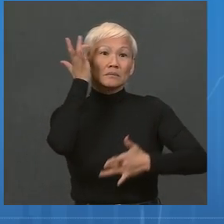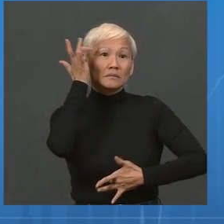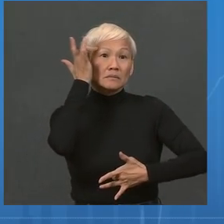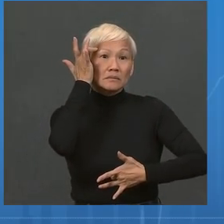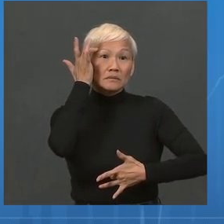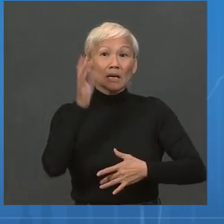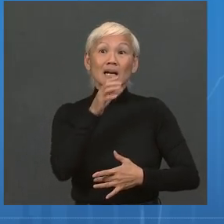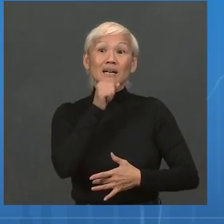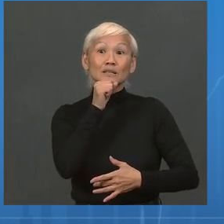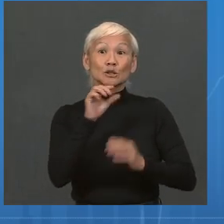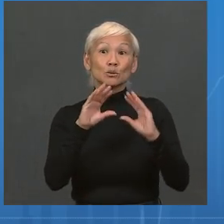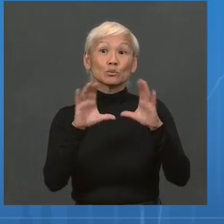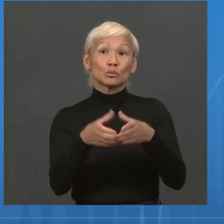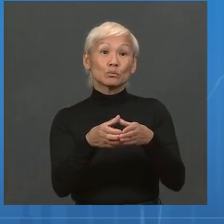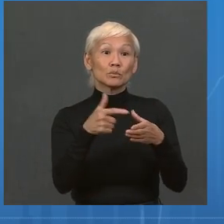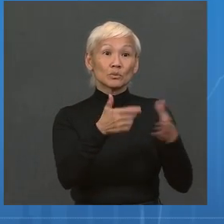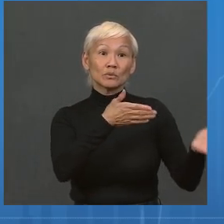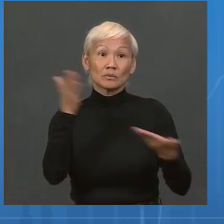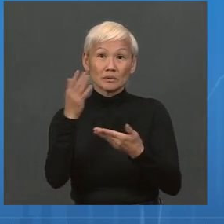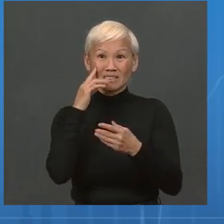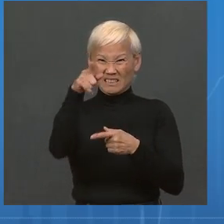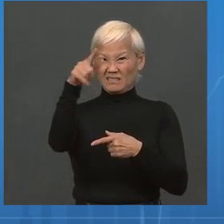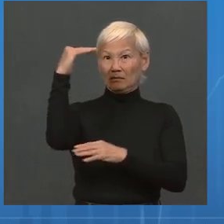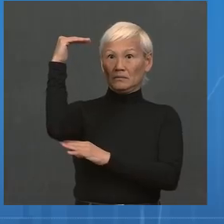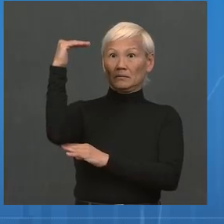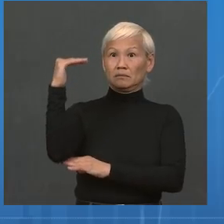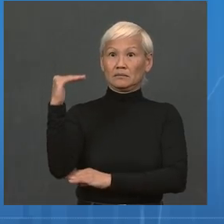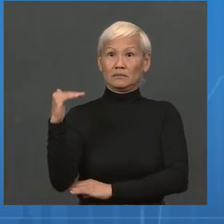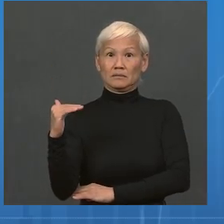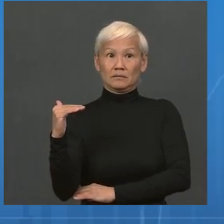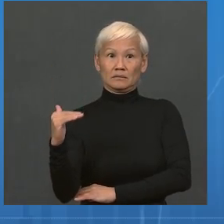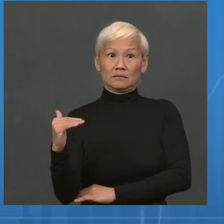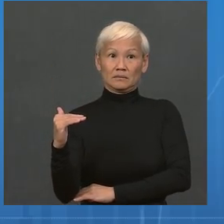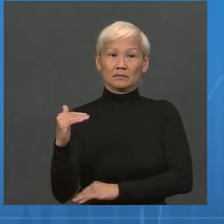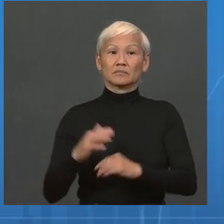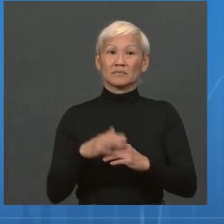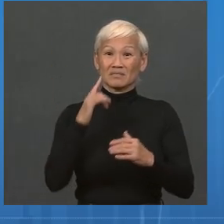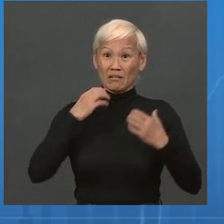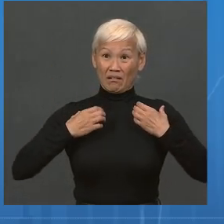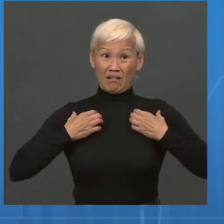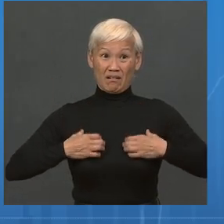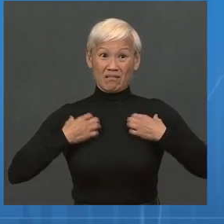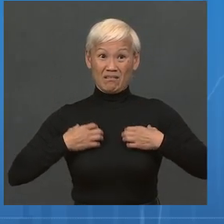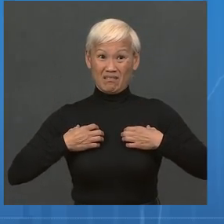As you can see, it's dominated by chronic lung disease, obesity, and neurological disorders.